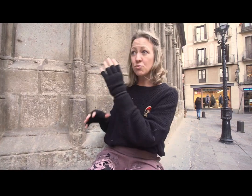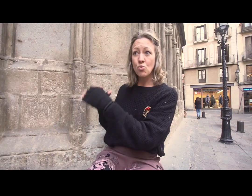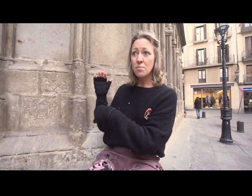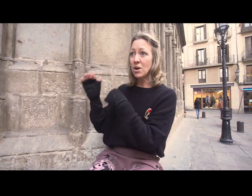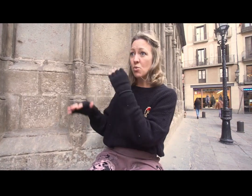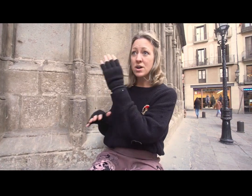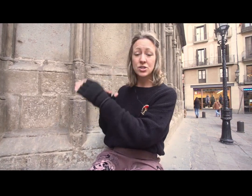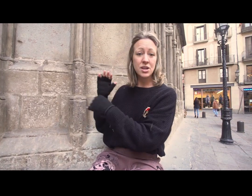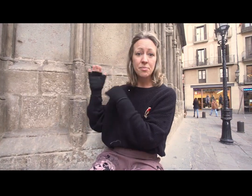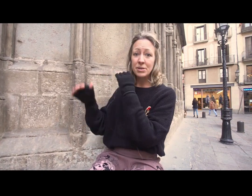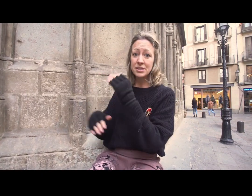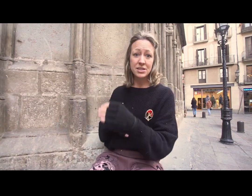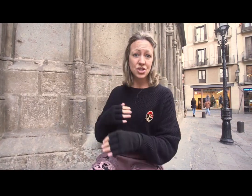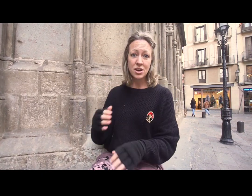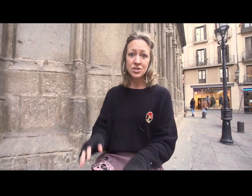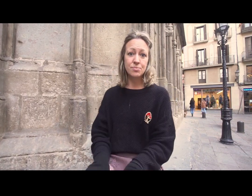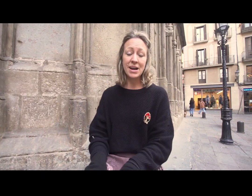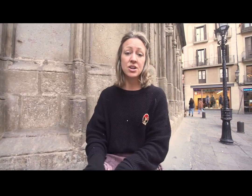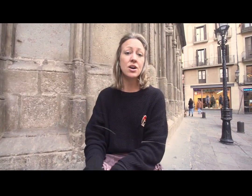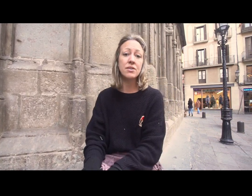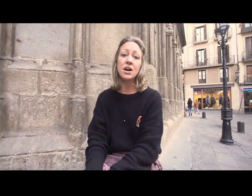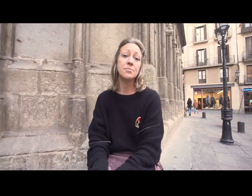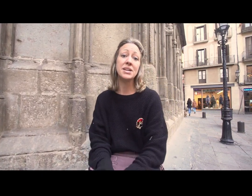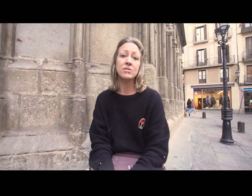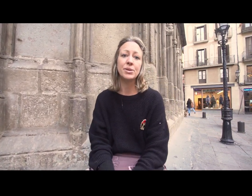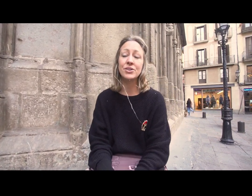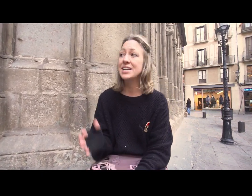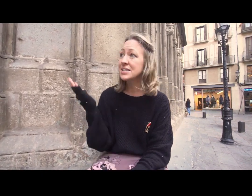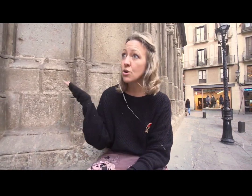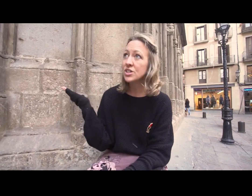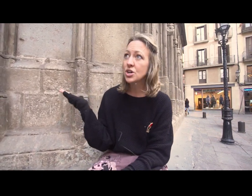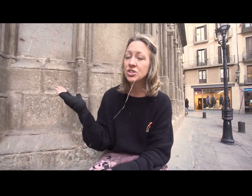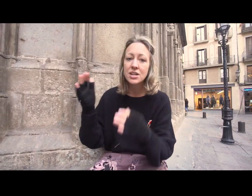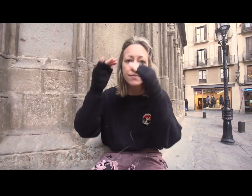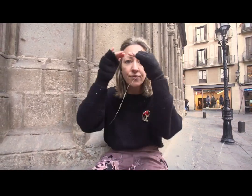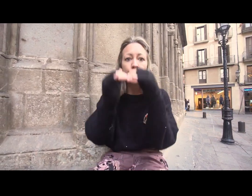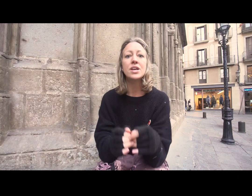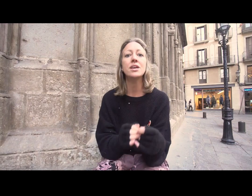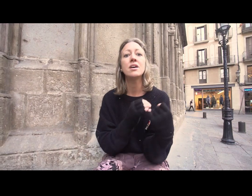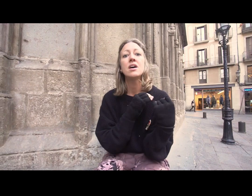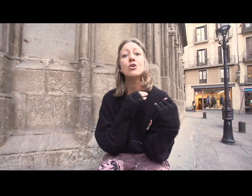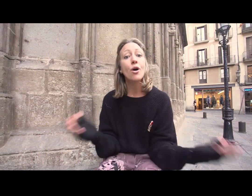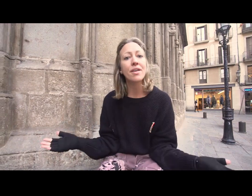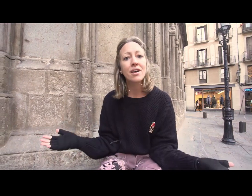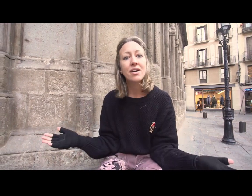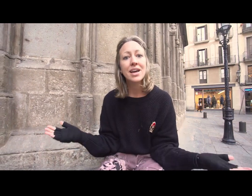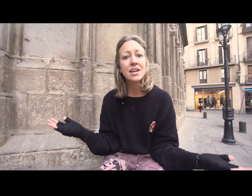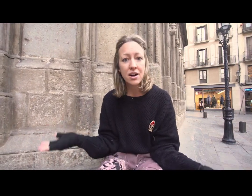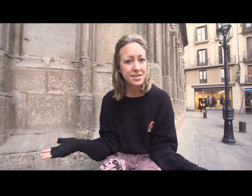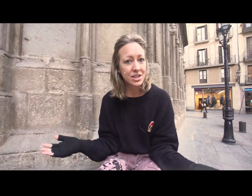and stone by stone they built this church in the early medieval period and it's the only church that is fully gothic in architecture